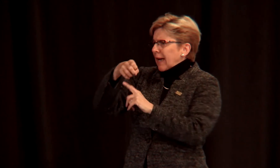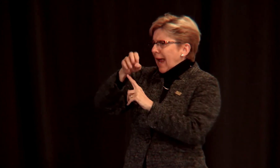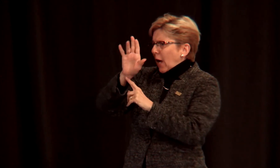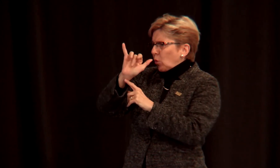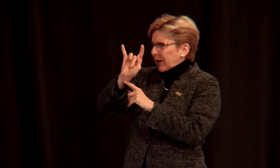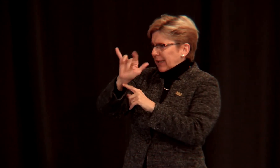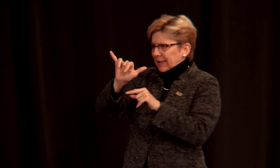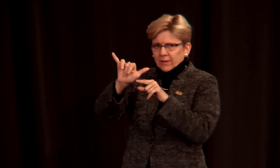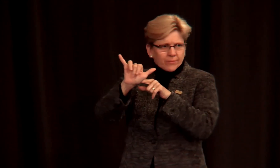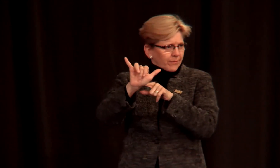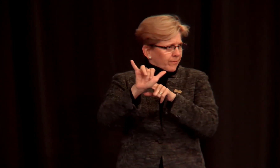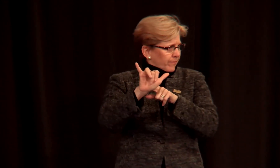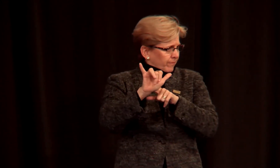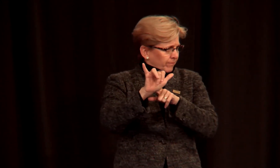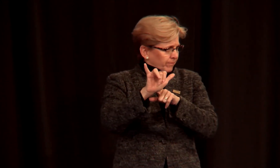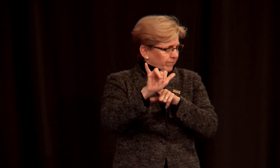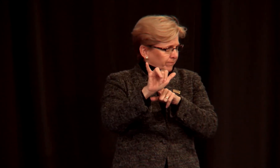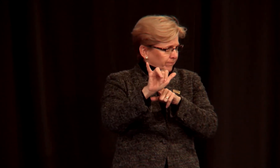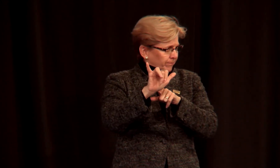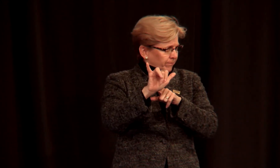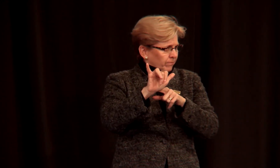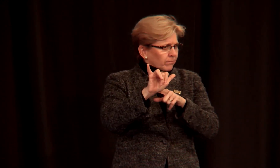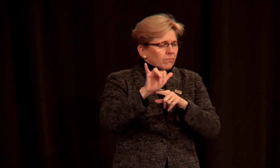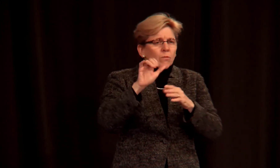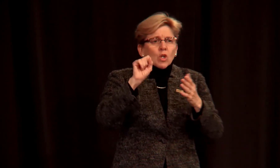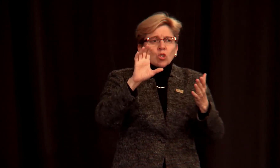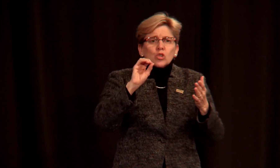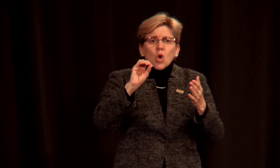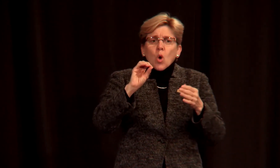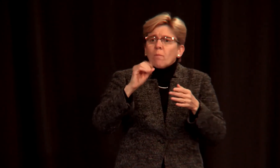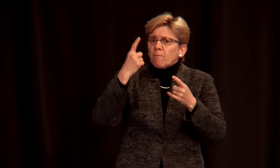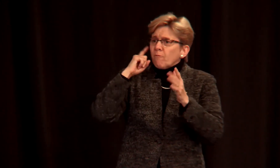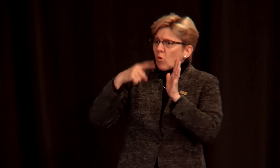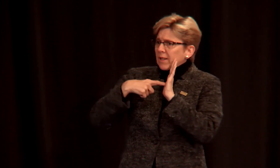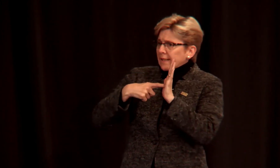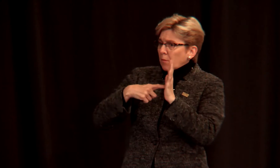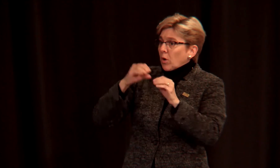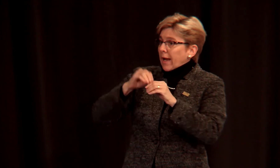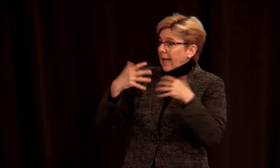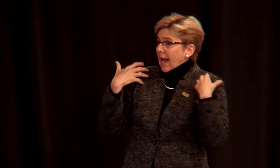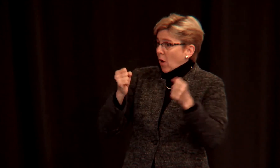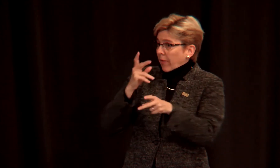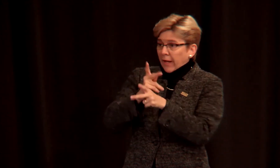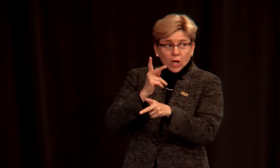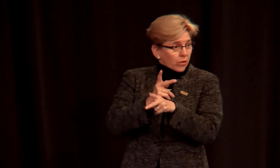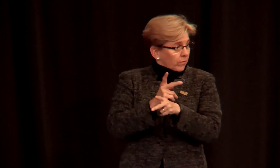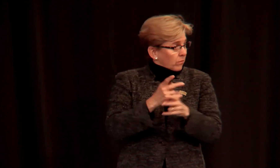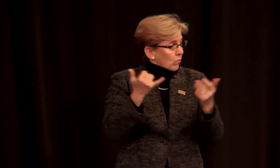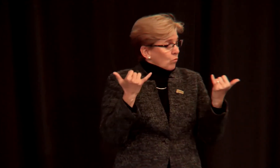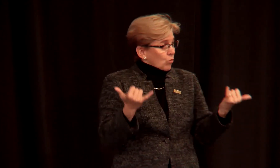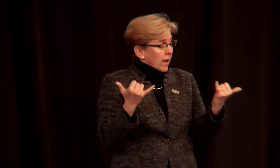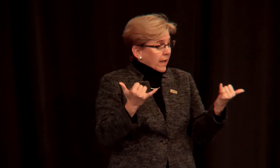discussion about language equity so for example in healthcare what does a